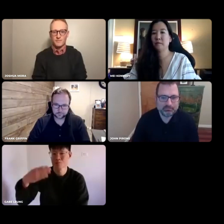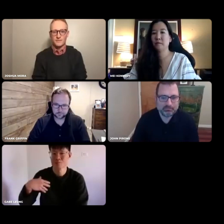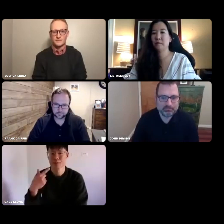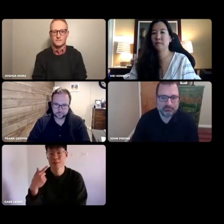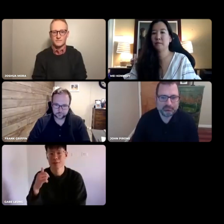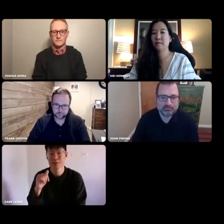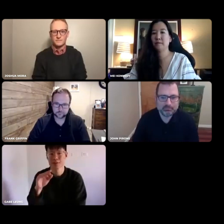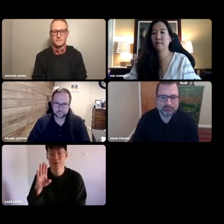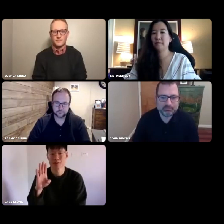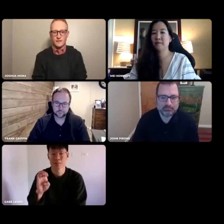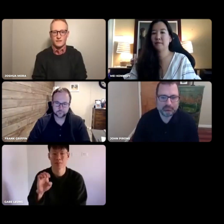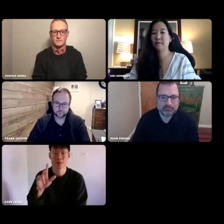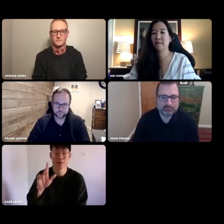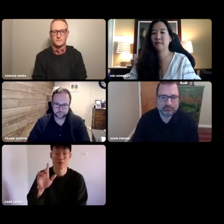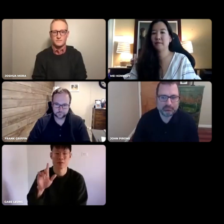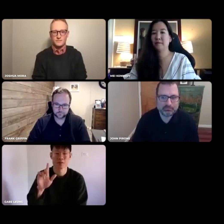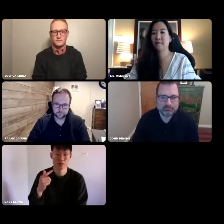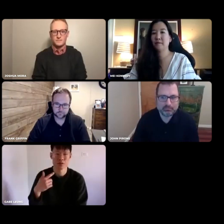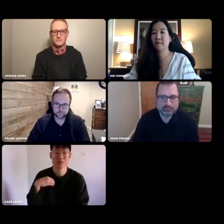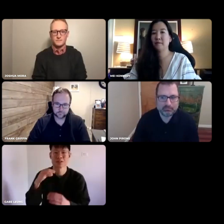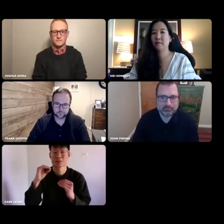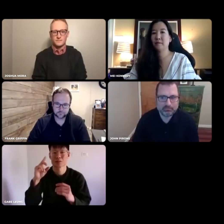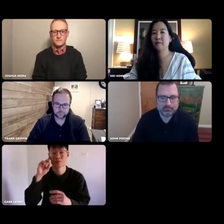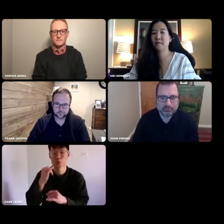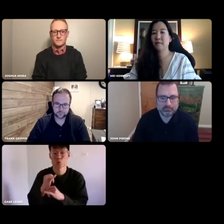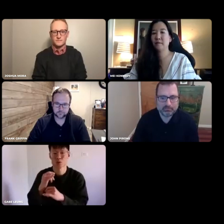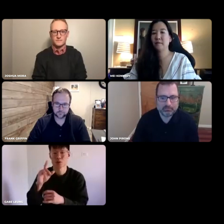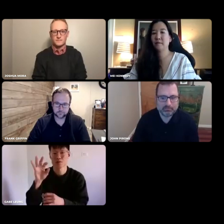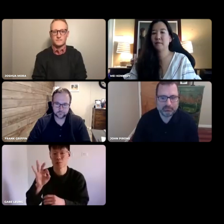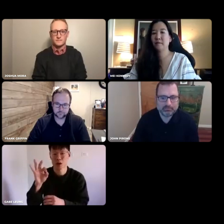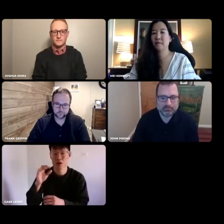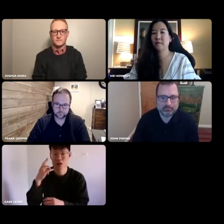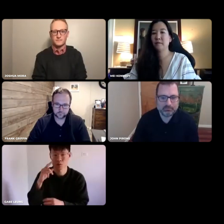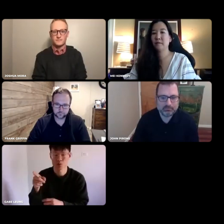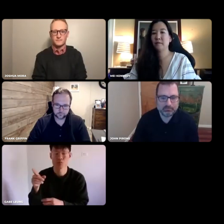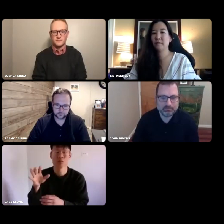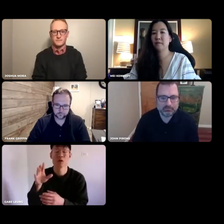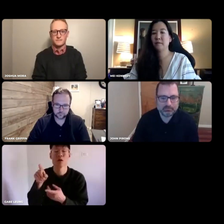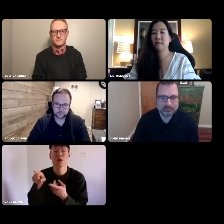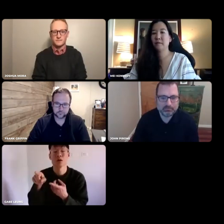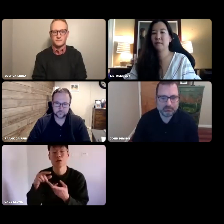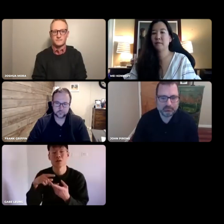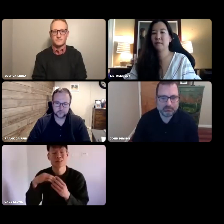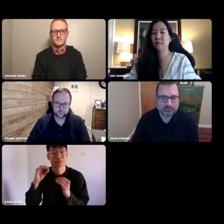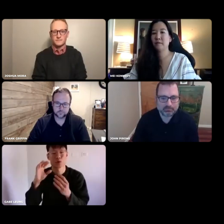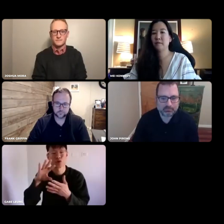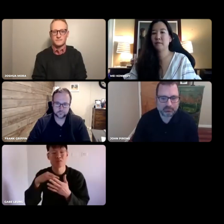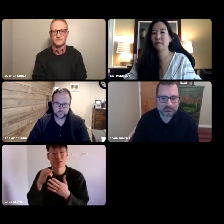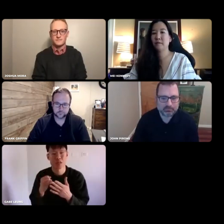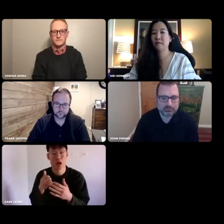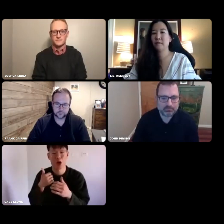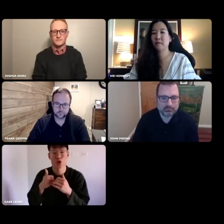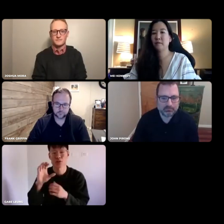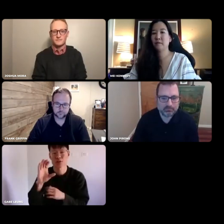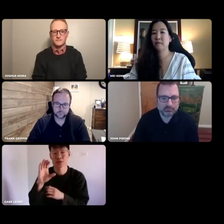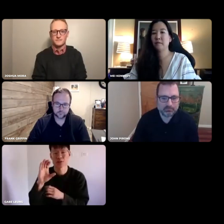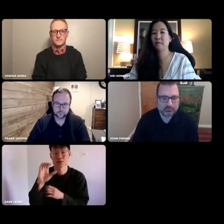I teach at Fremont California School for the Deaf.